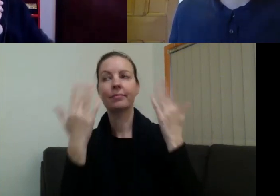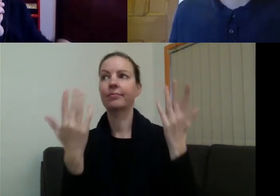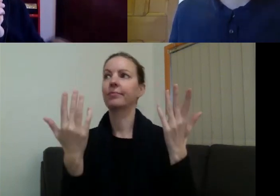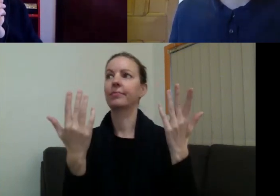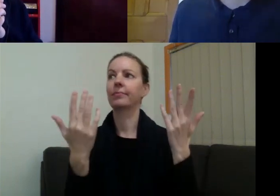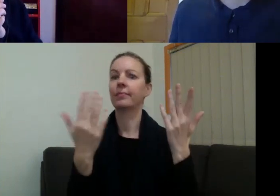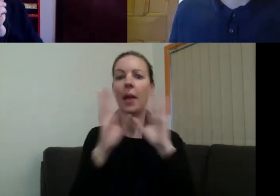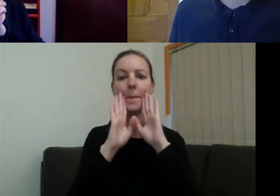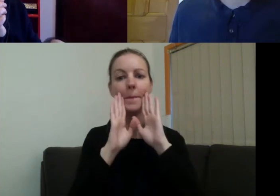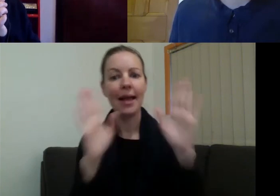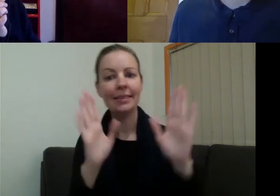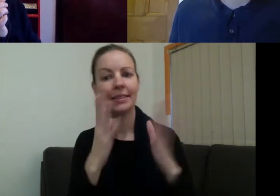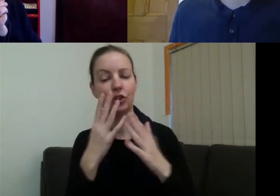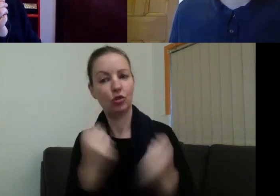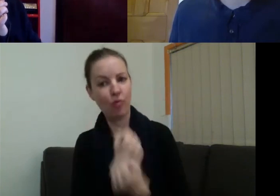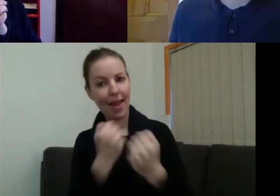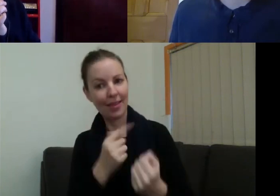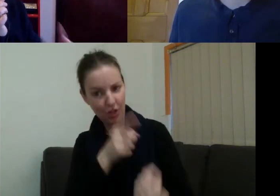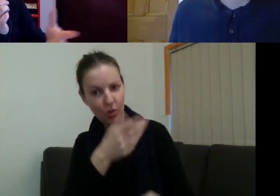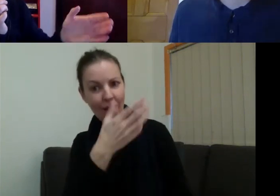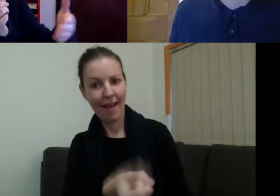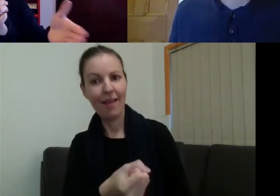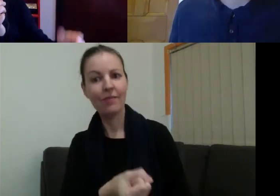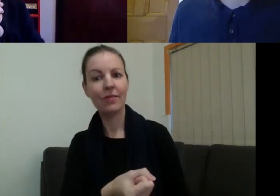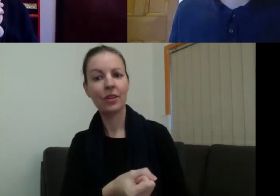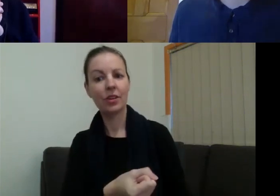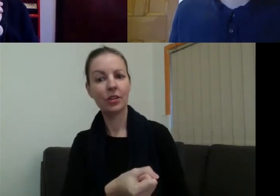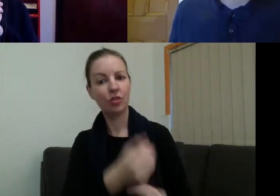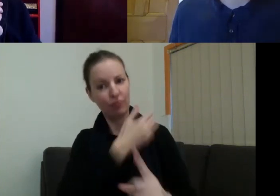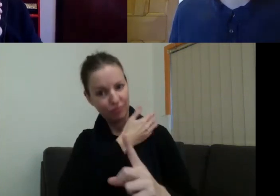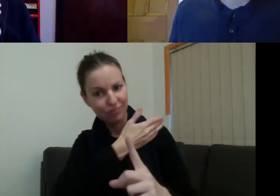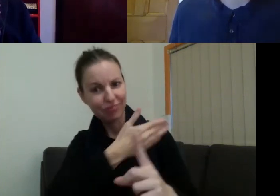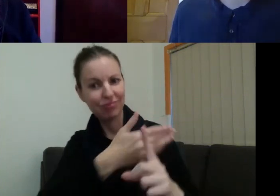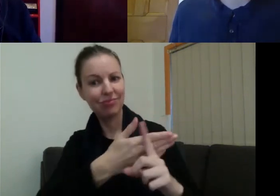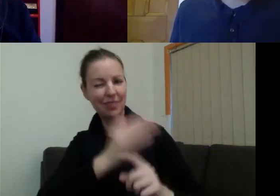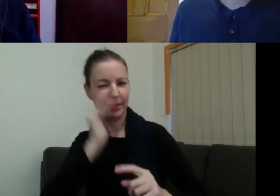resources of strength that you have already drawn on to get you through